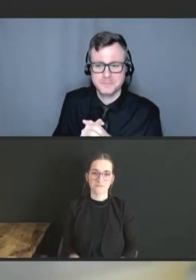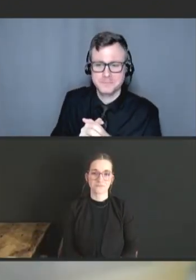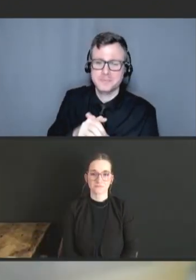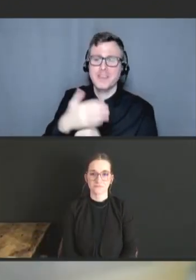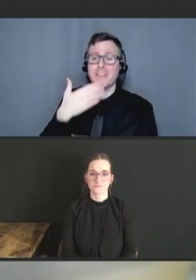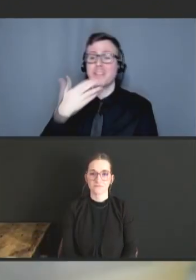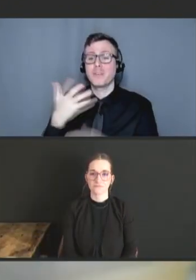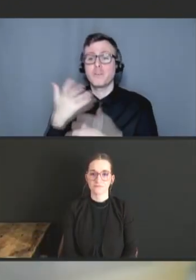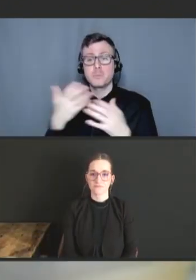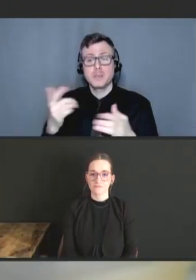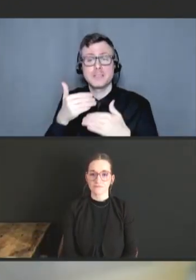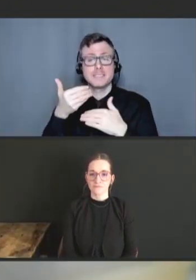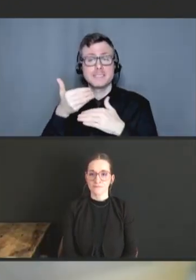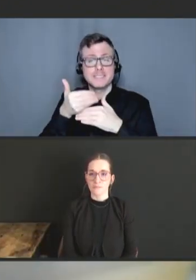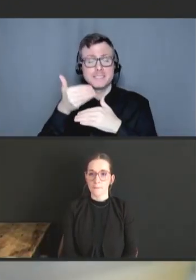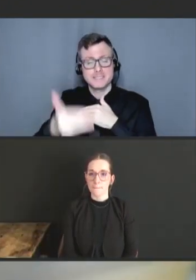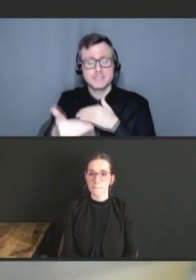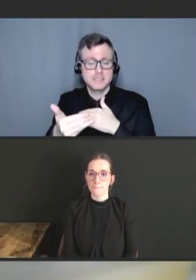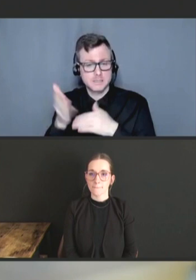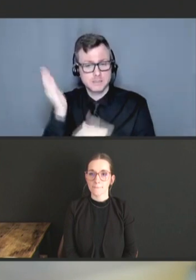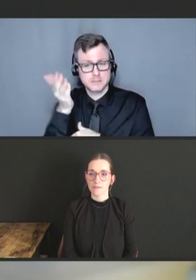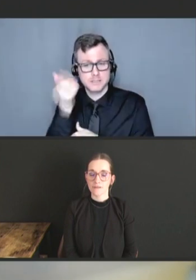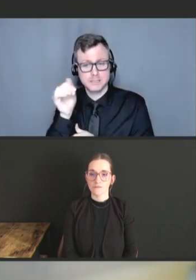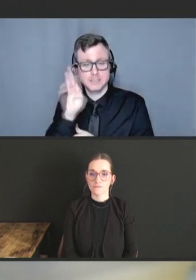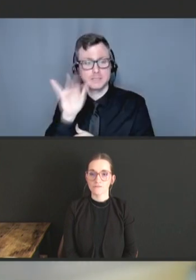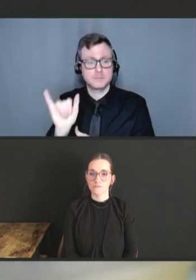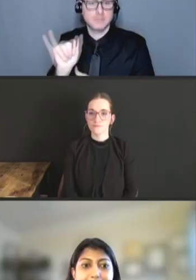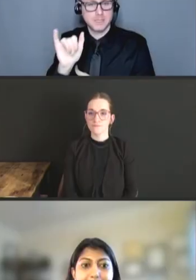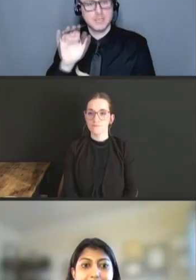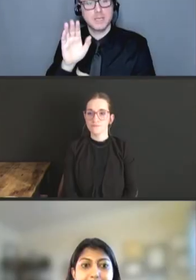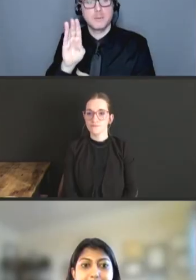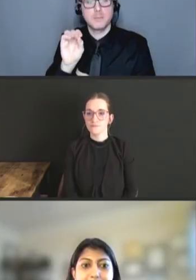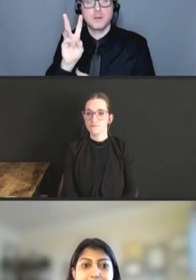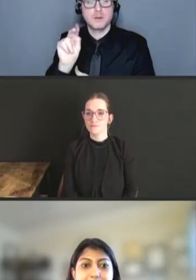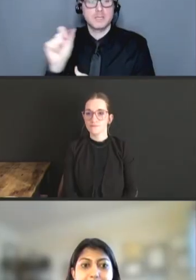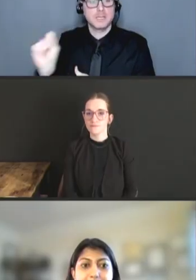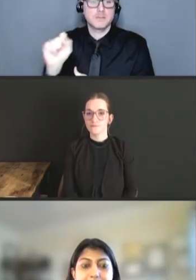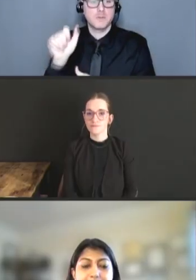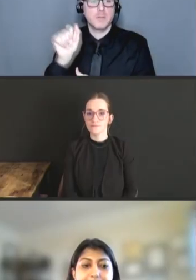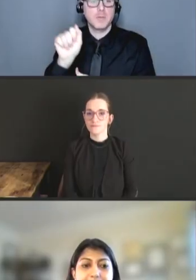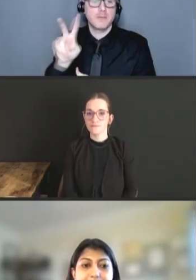Our next presenter is Abby Bownas from Adult Vaccine Access Coalition.